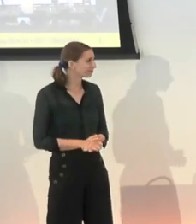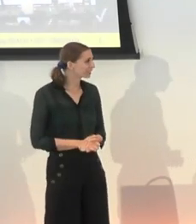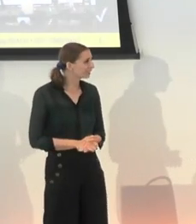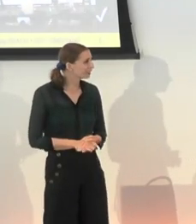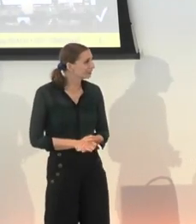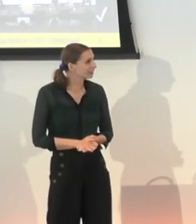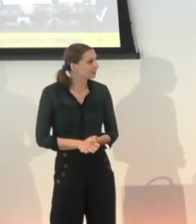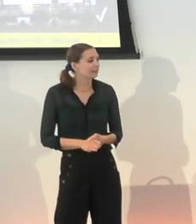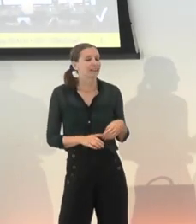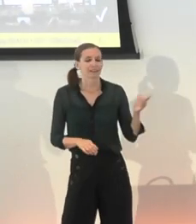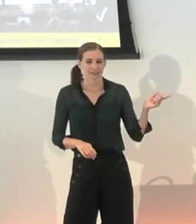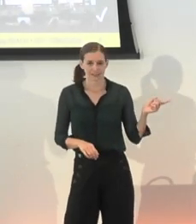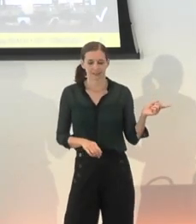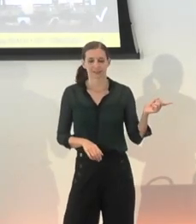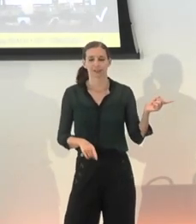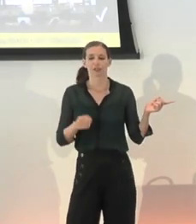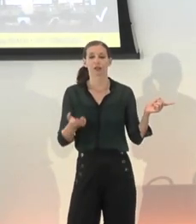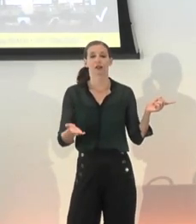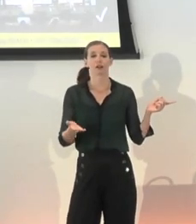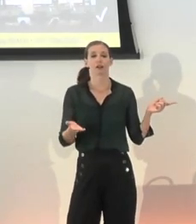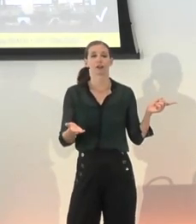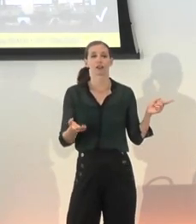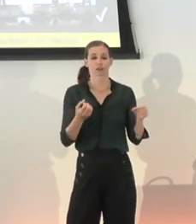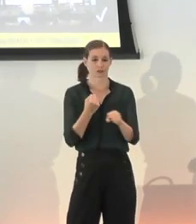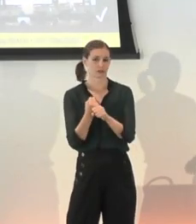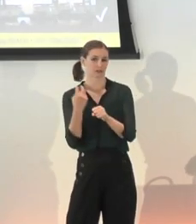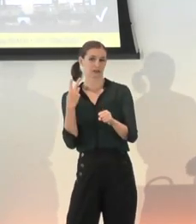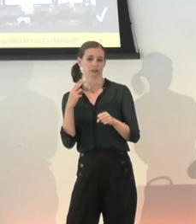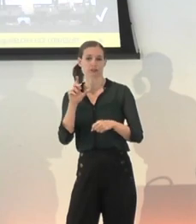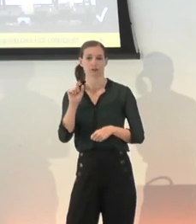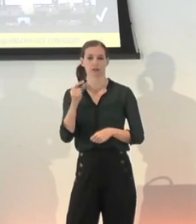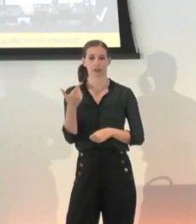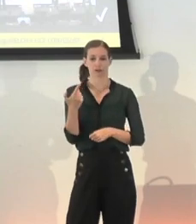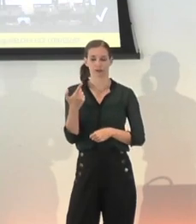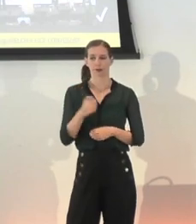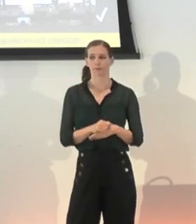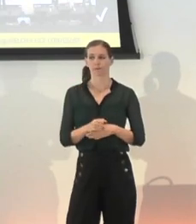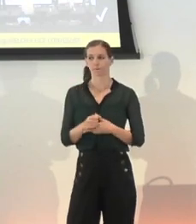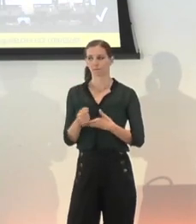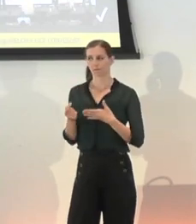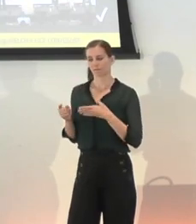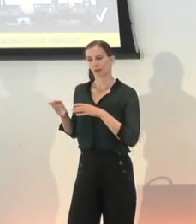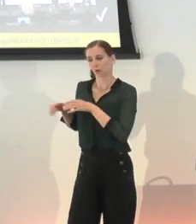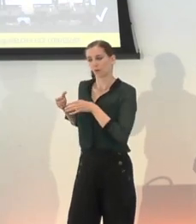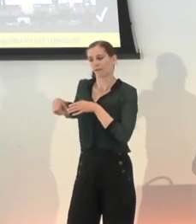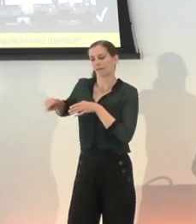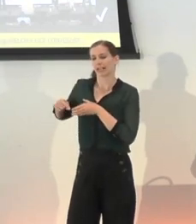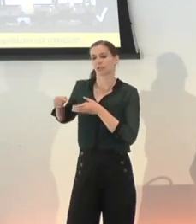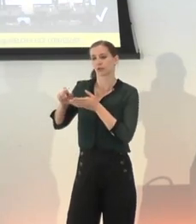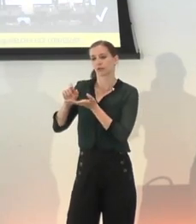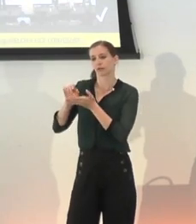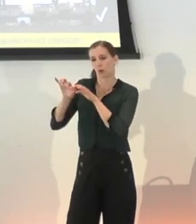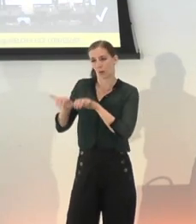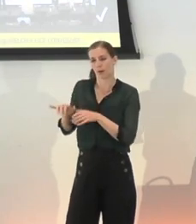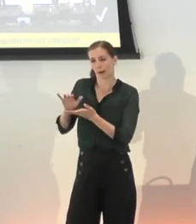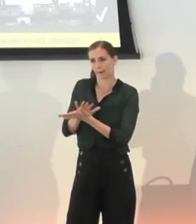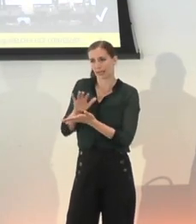Tabitha: So in 2020 one, colleagues and I wrote a paper basically a call to action to the